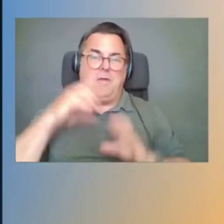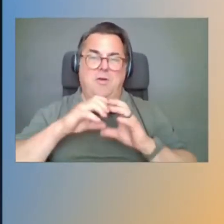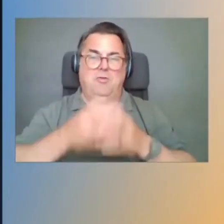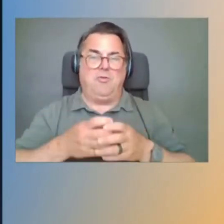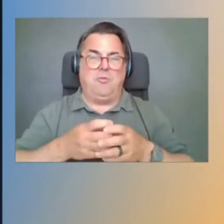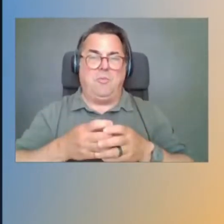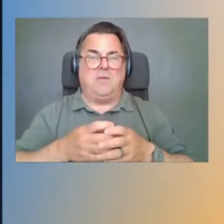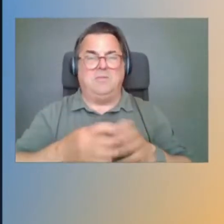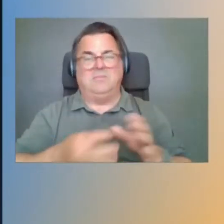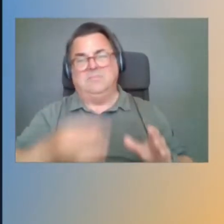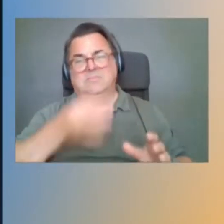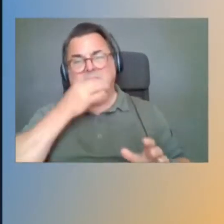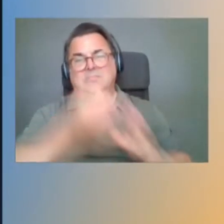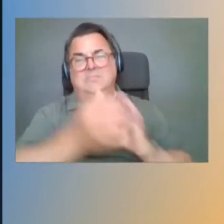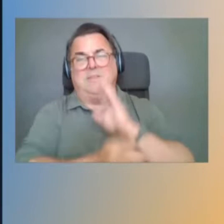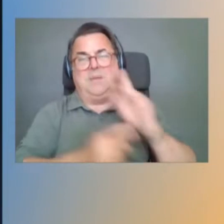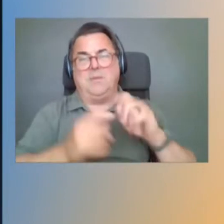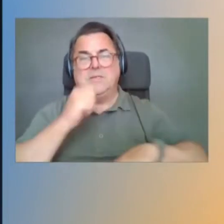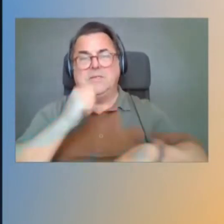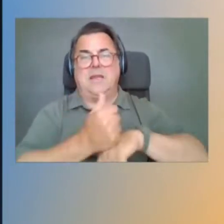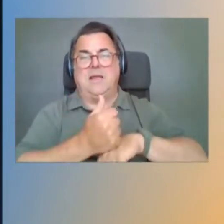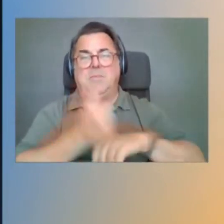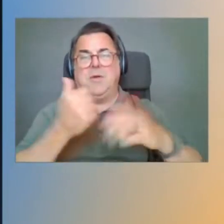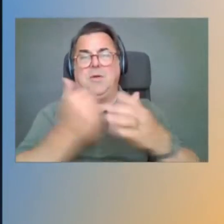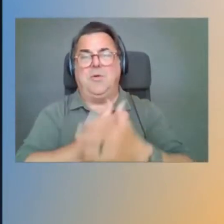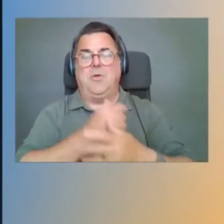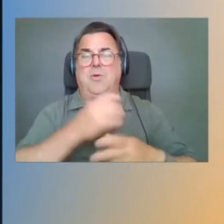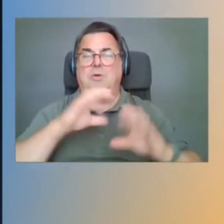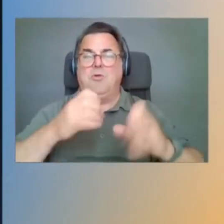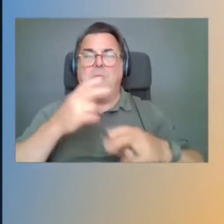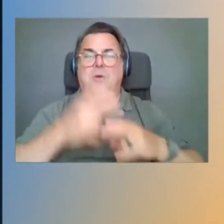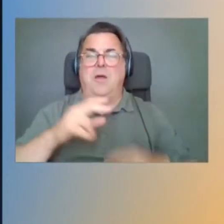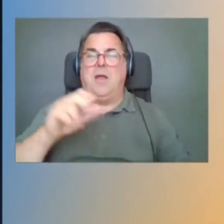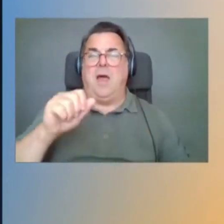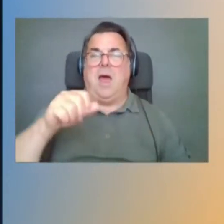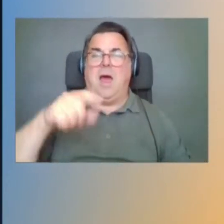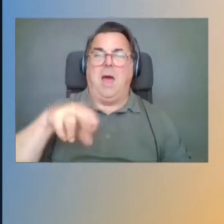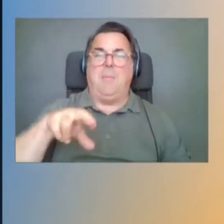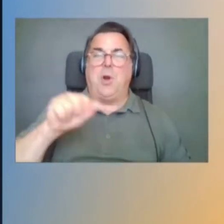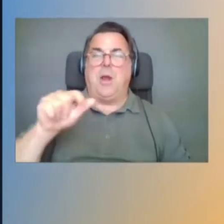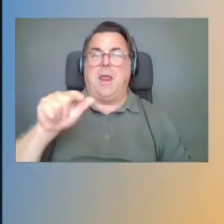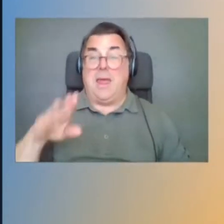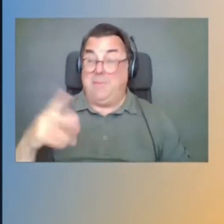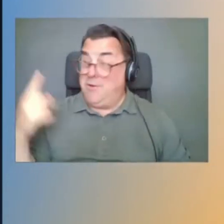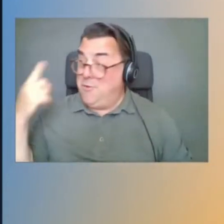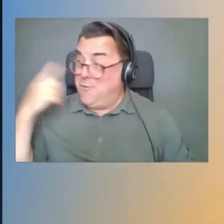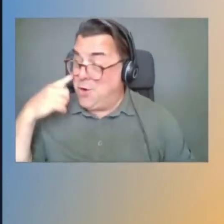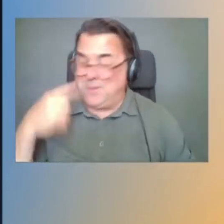that are launching a new startup called Annapurna Labs, they had a miss- [Presenter] I've heard of them. Yeah, so they had a mission